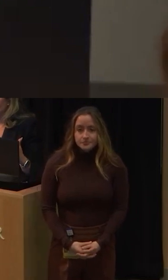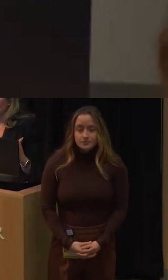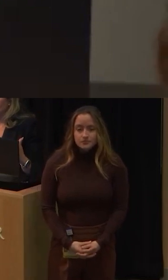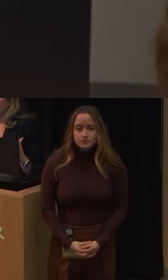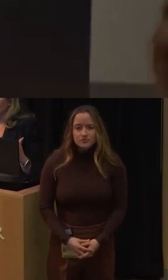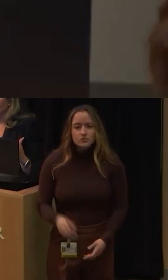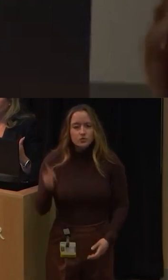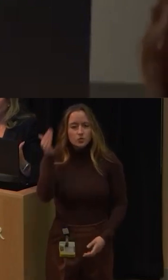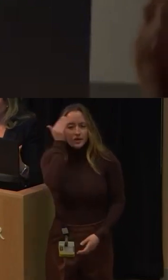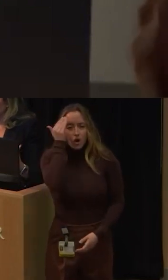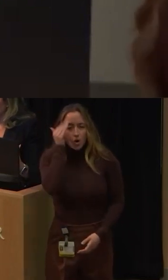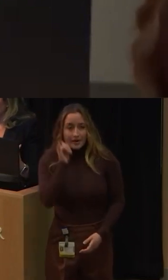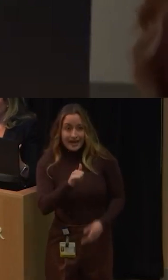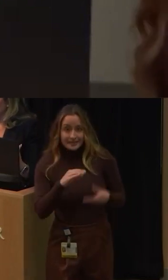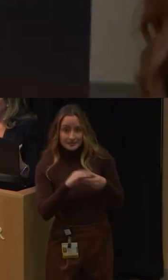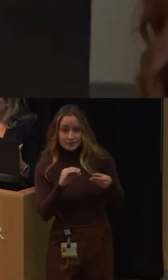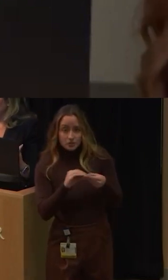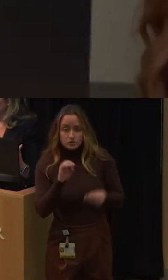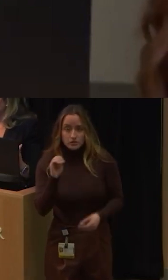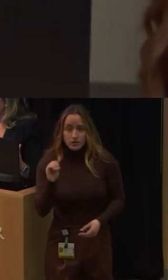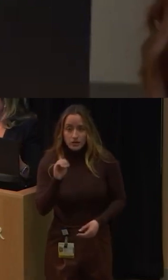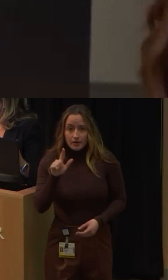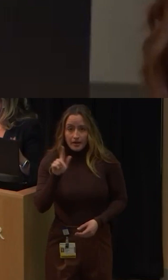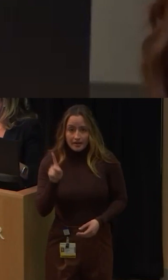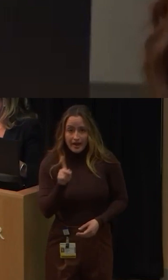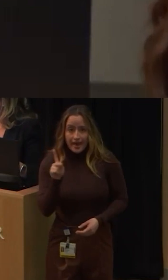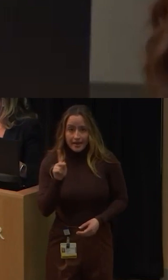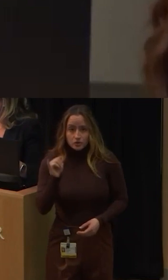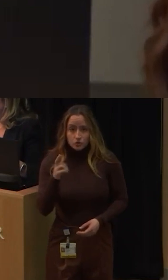I think that Dr. King pivots from the idea